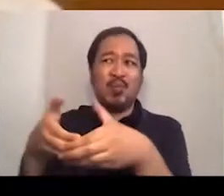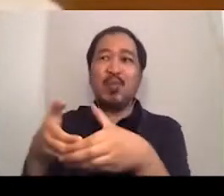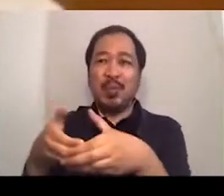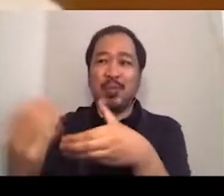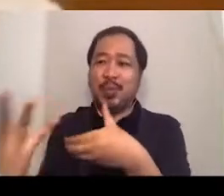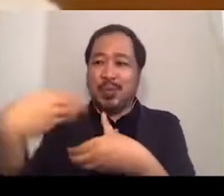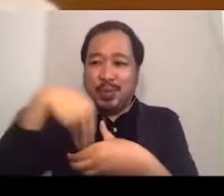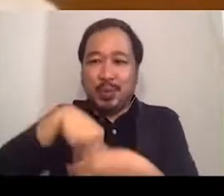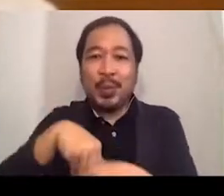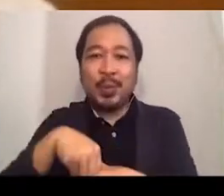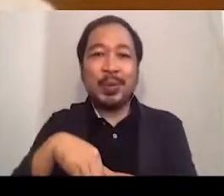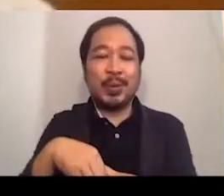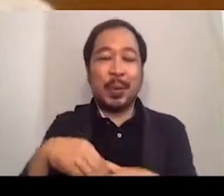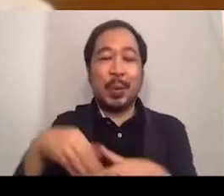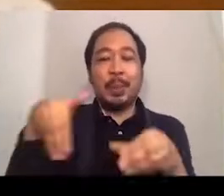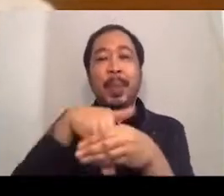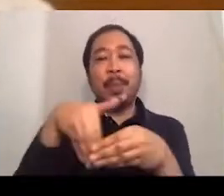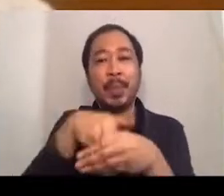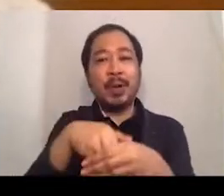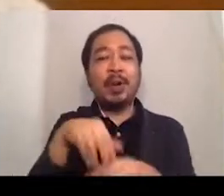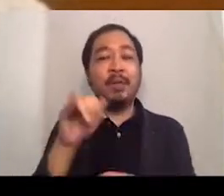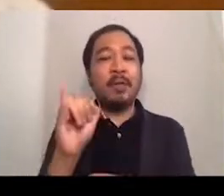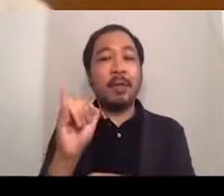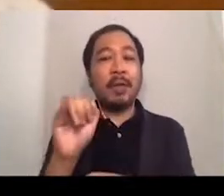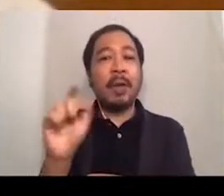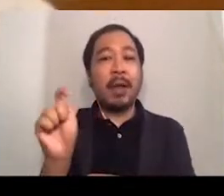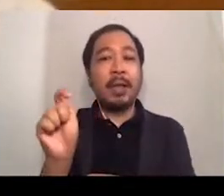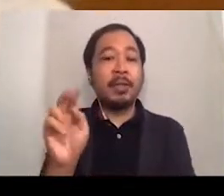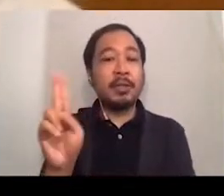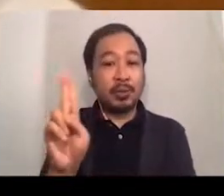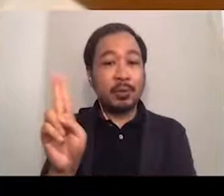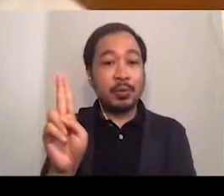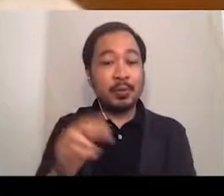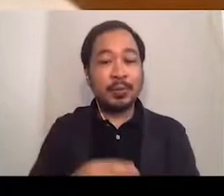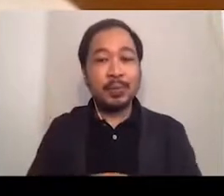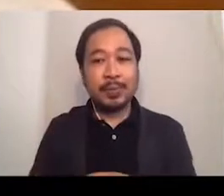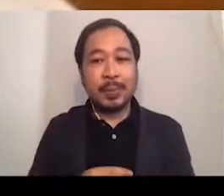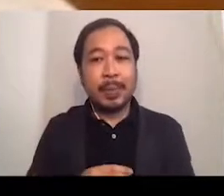As I explained at ITU,